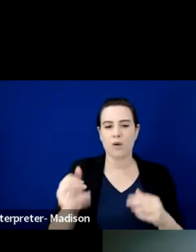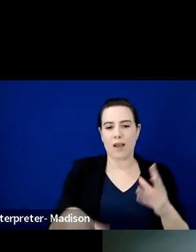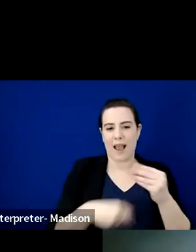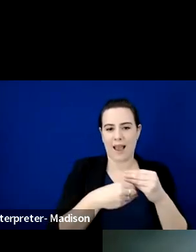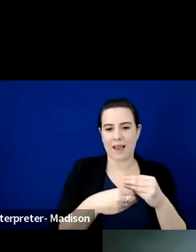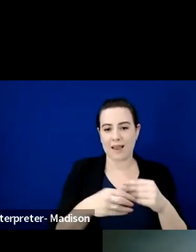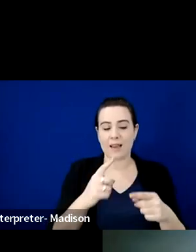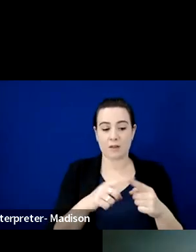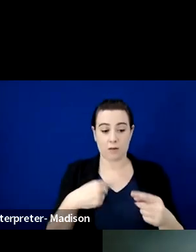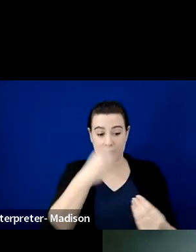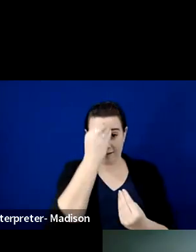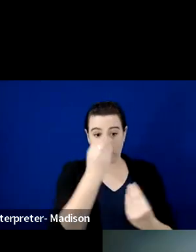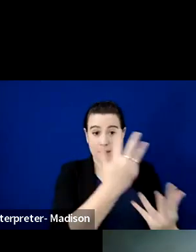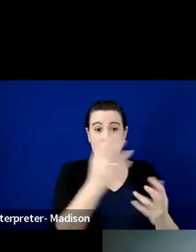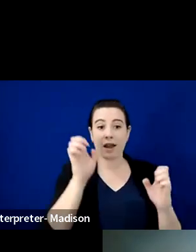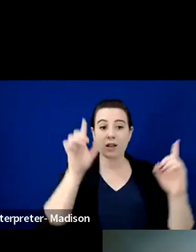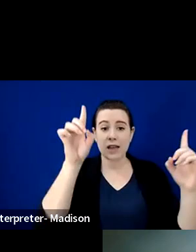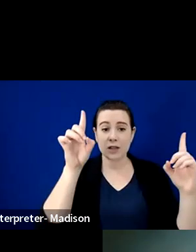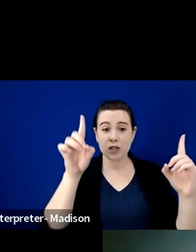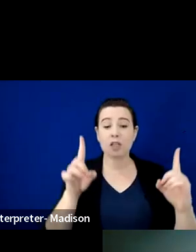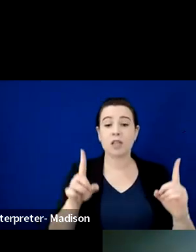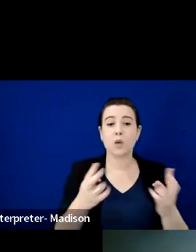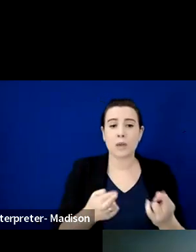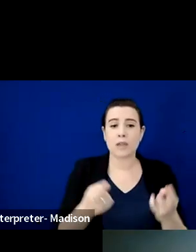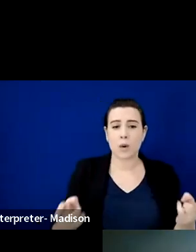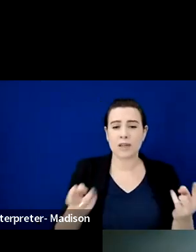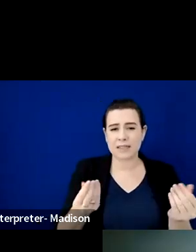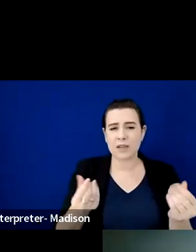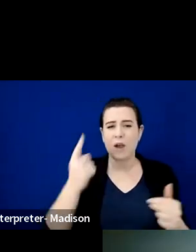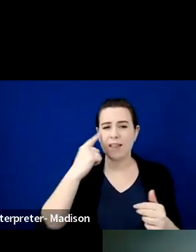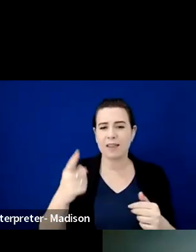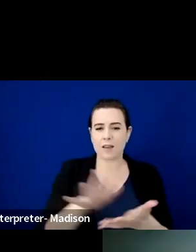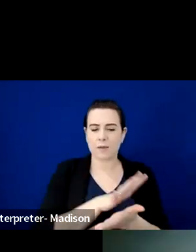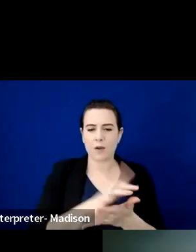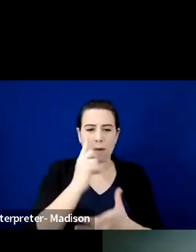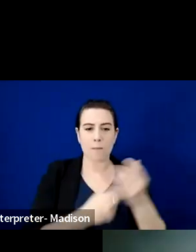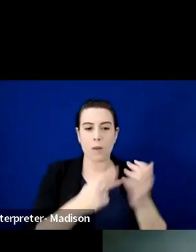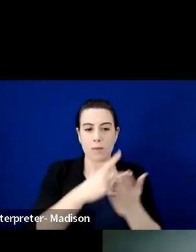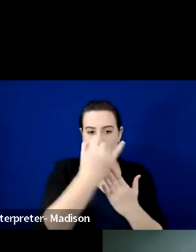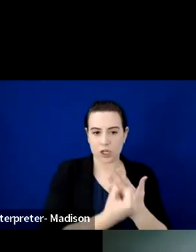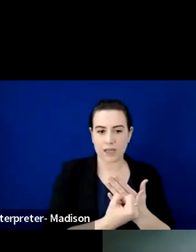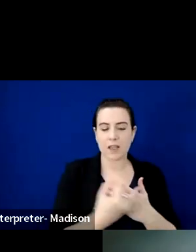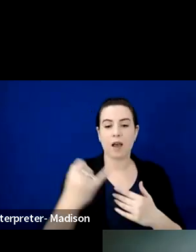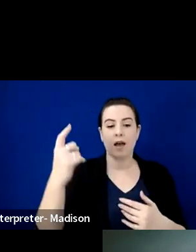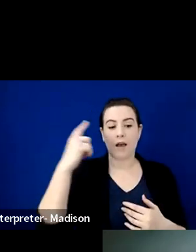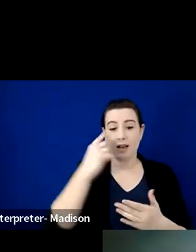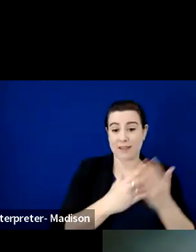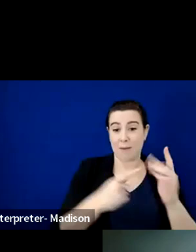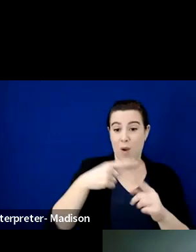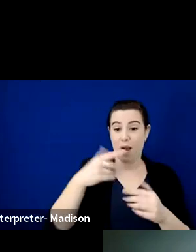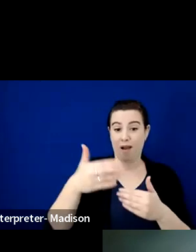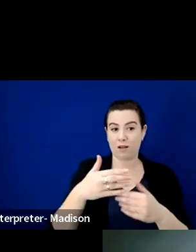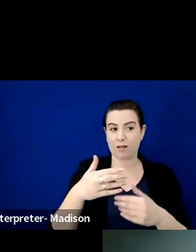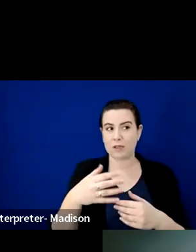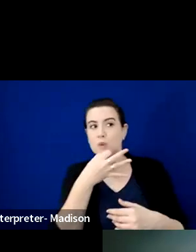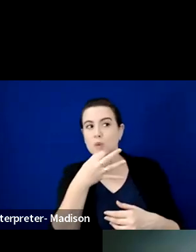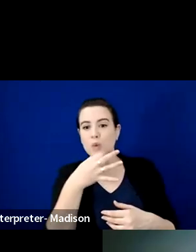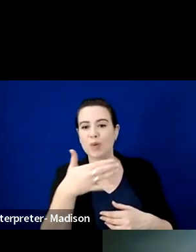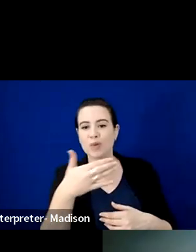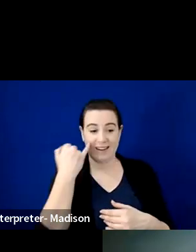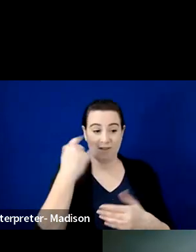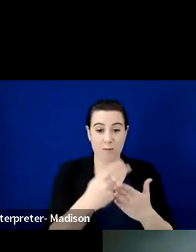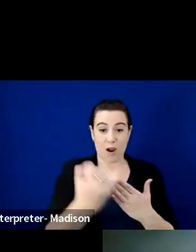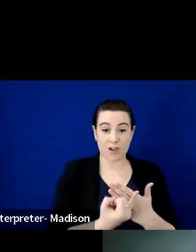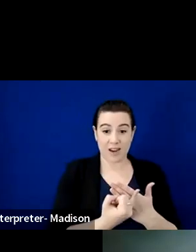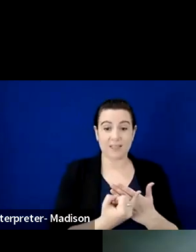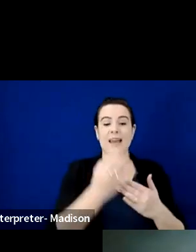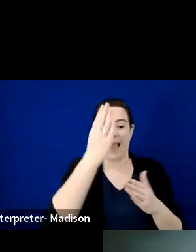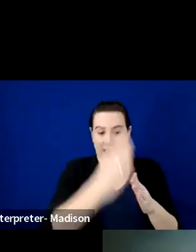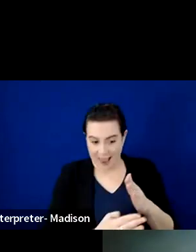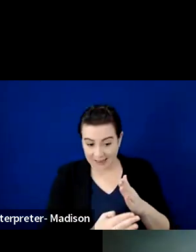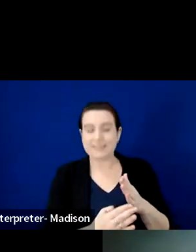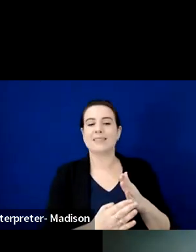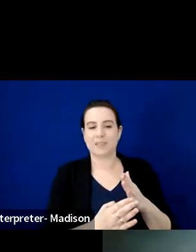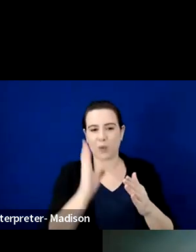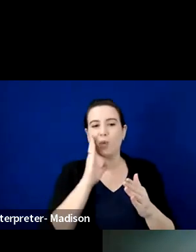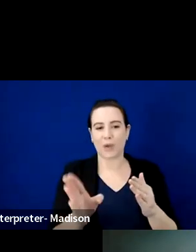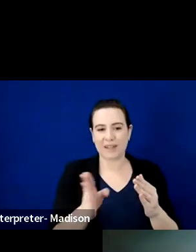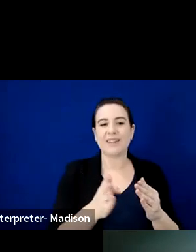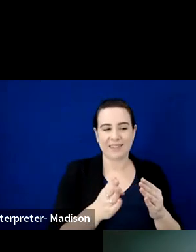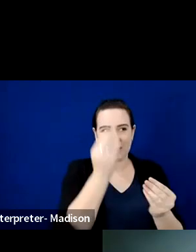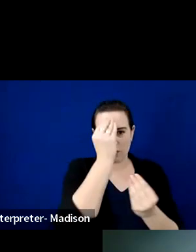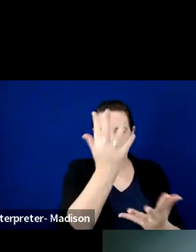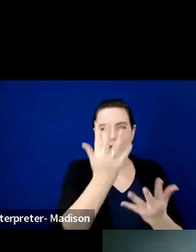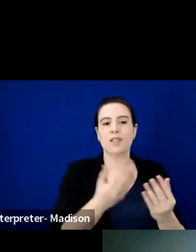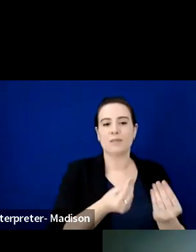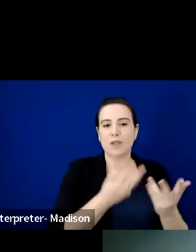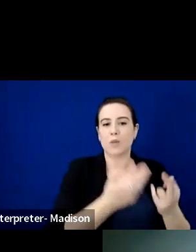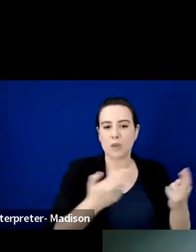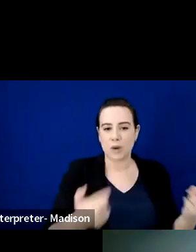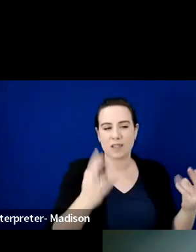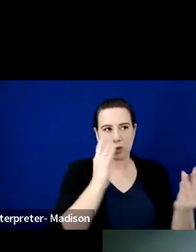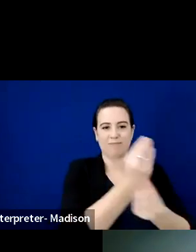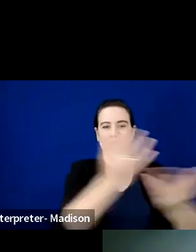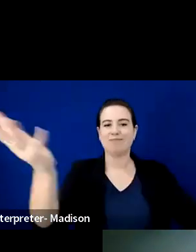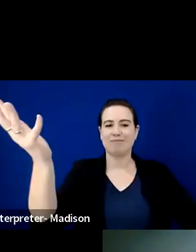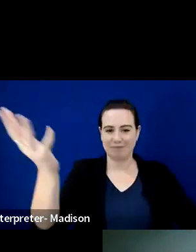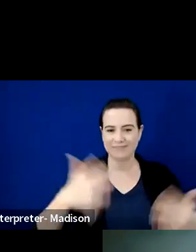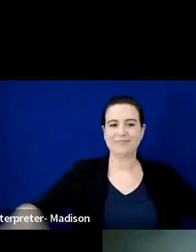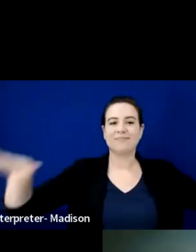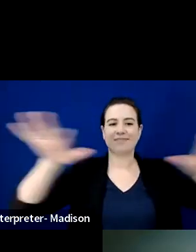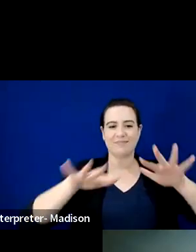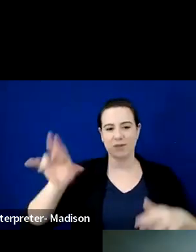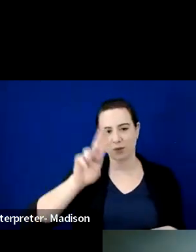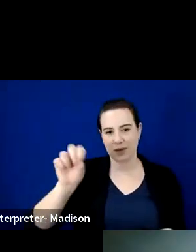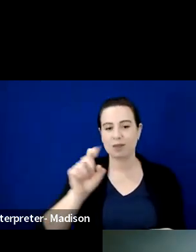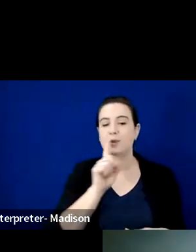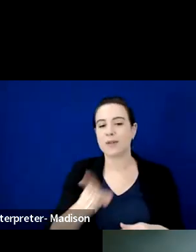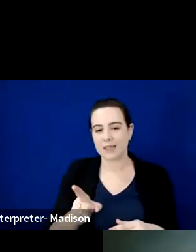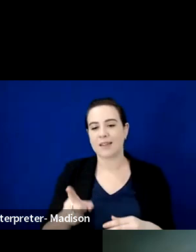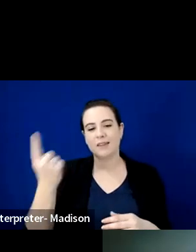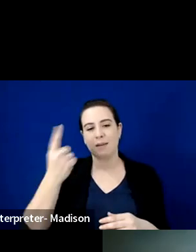I really appreciate this conversation, and I know we have got in some reactions as we have been talking, hearts and clapping emojis, and different things coming through from folks.